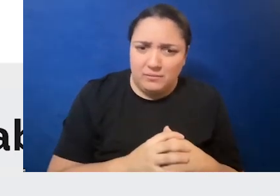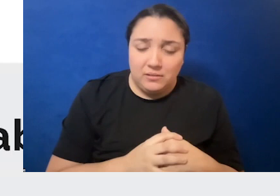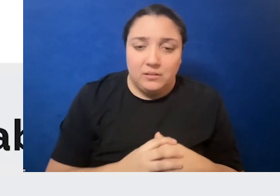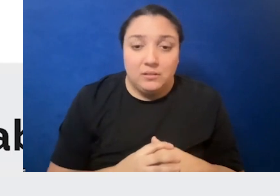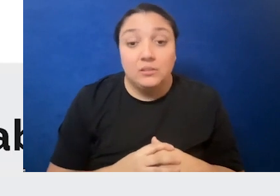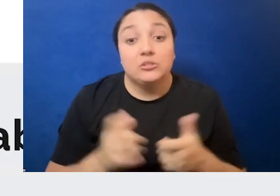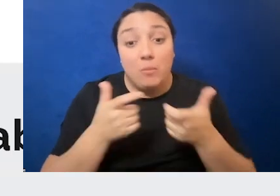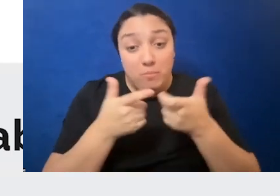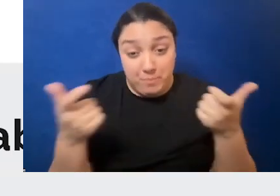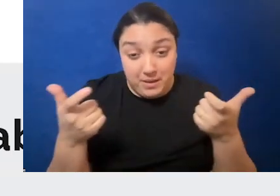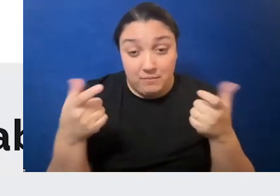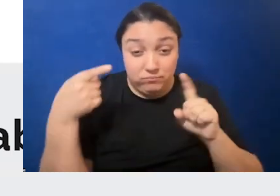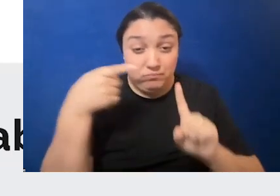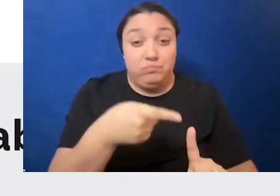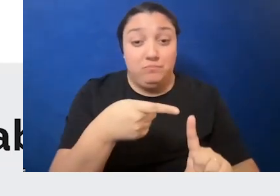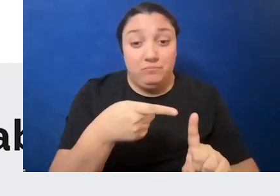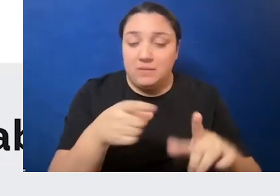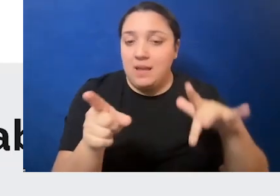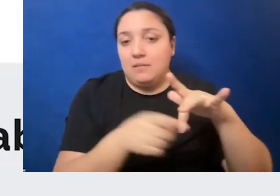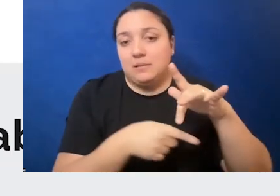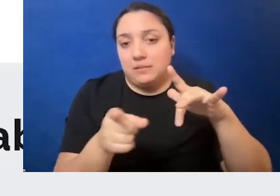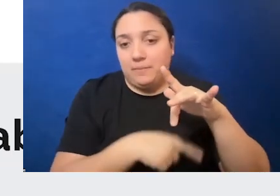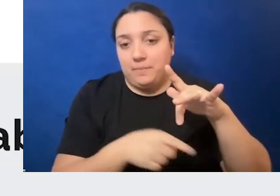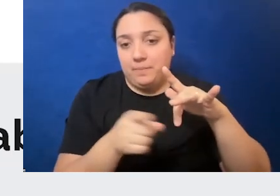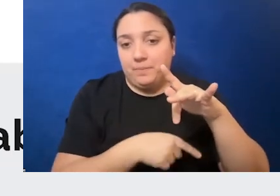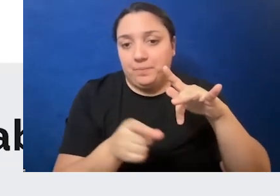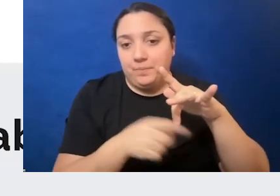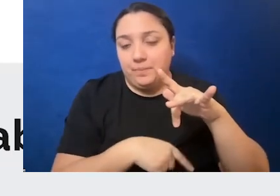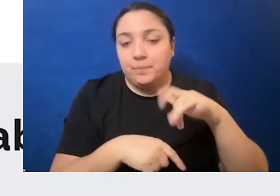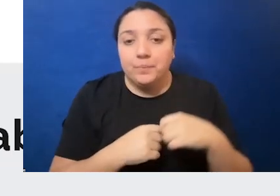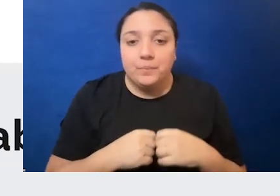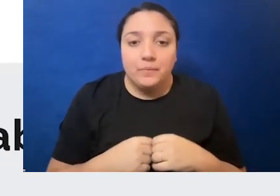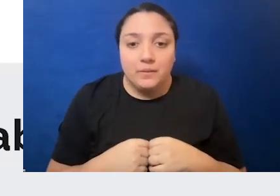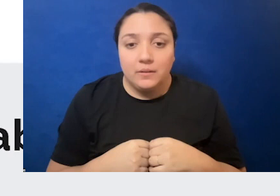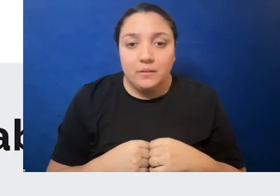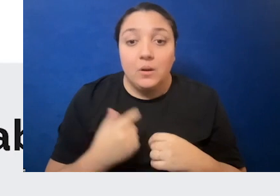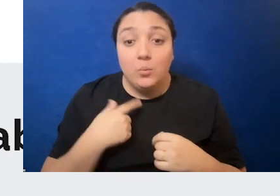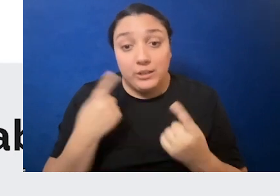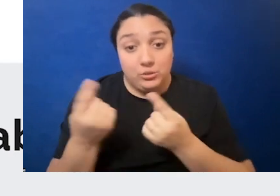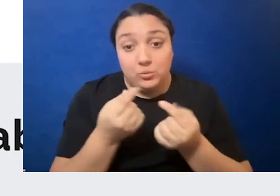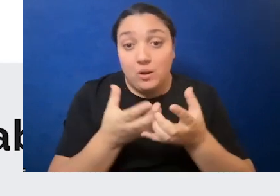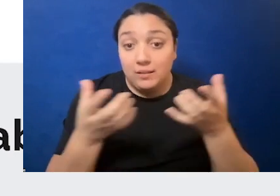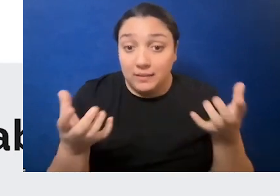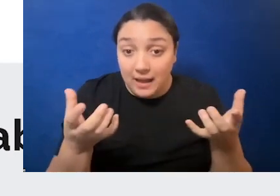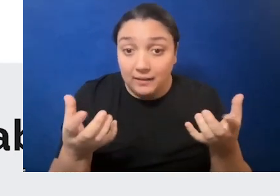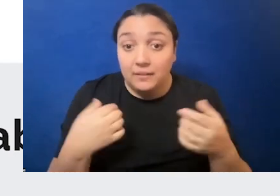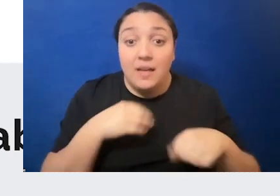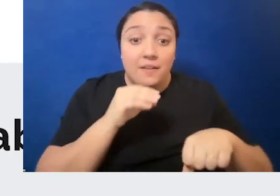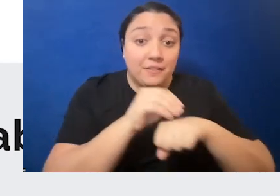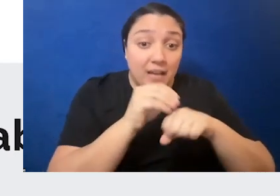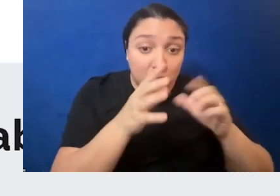IS NOT WORKING FOR A LOT OF THE KIDS. THE BIG ISSUE IS ABSENTEEISM. WE HAVE DONE A LOT OF THINGS TO